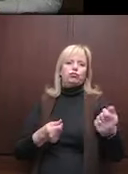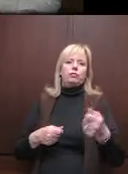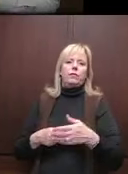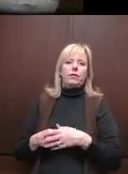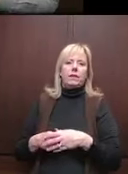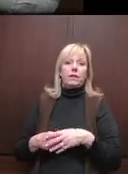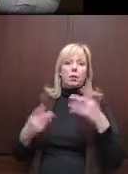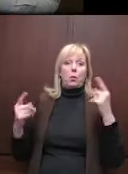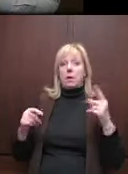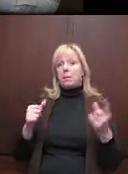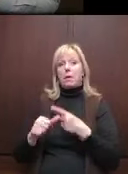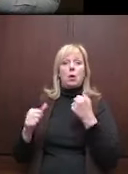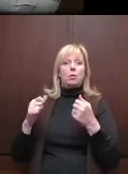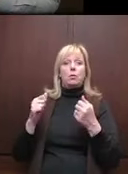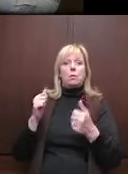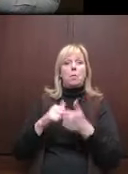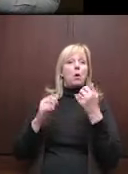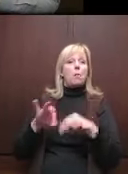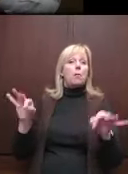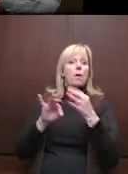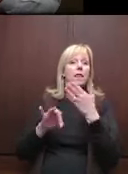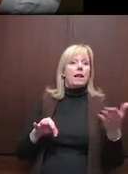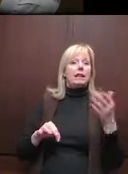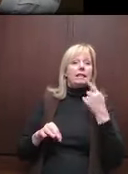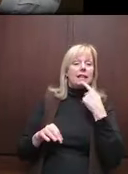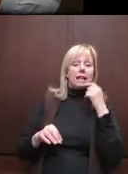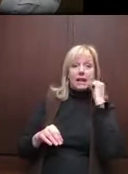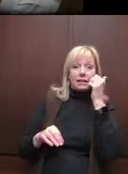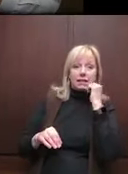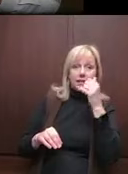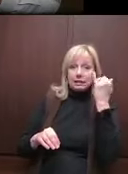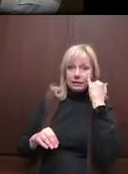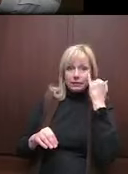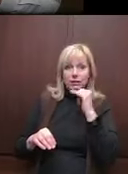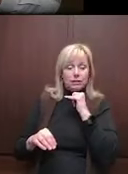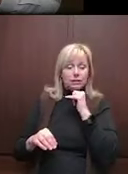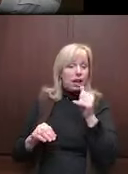So one of the most important things and we'd say this every day if you haven't